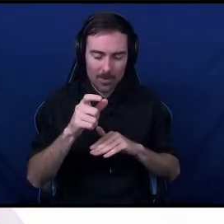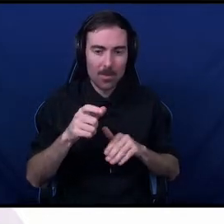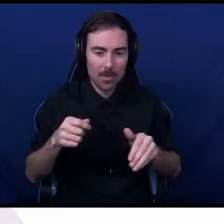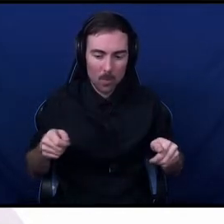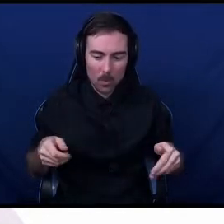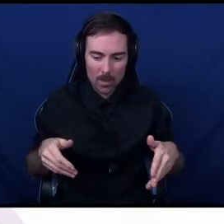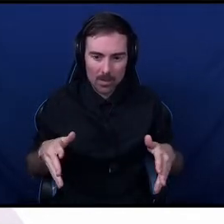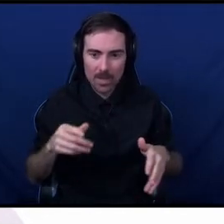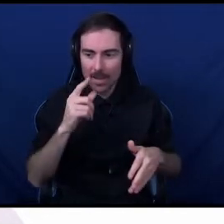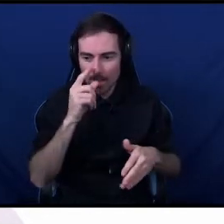that's there.